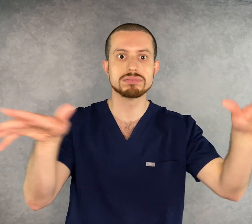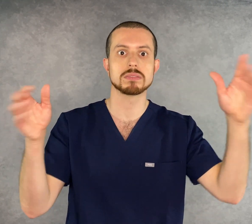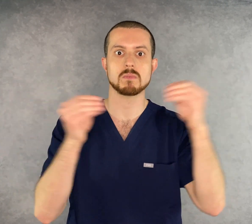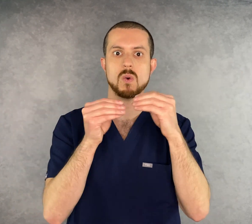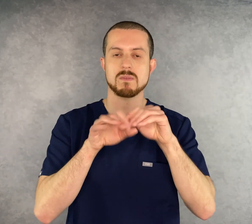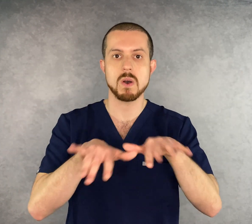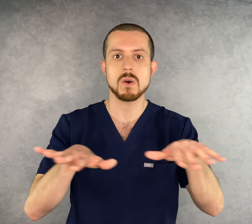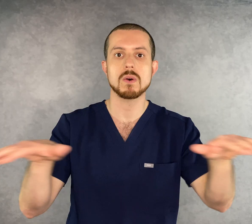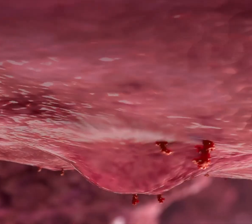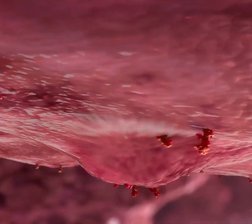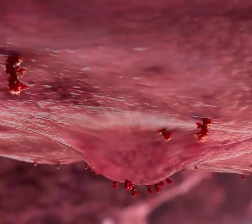escape.